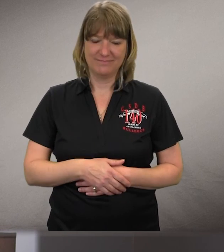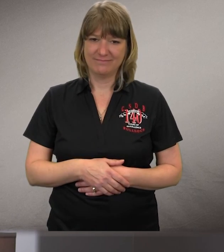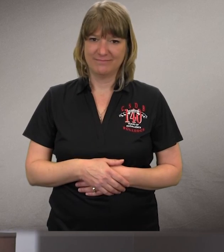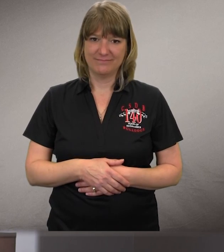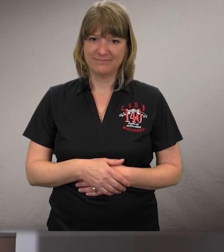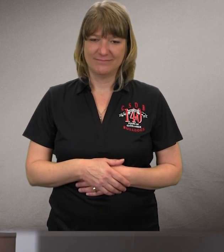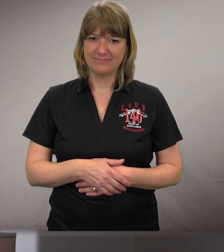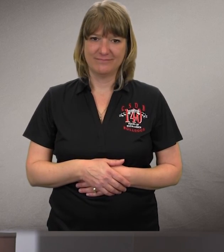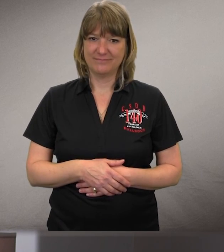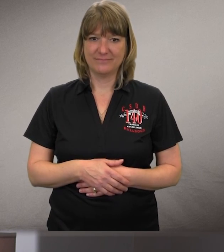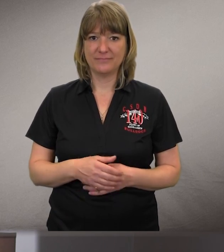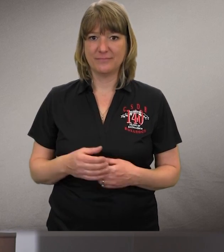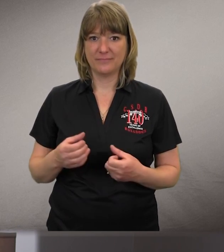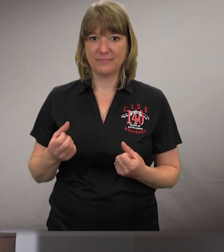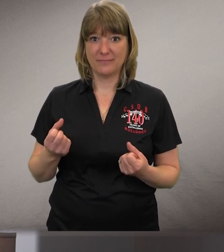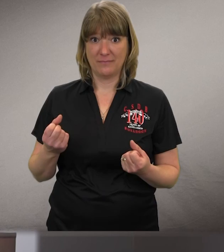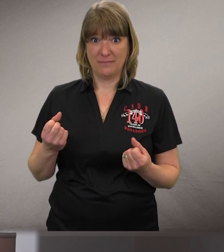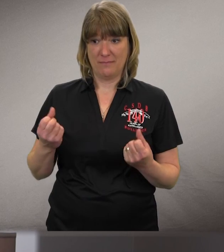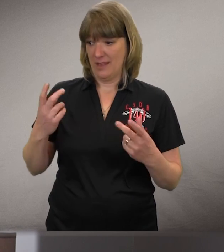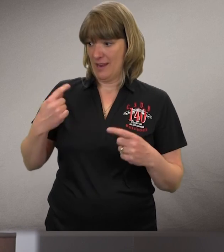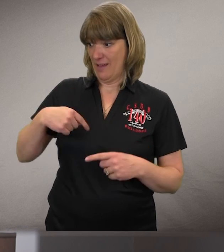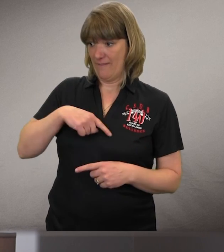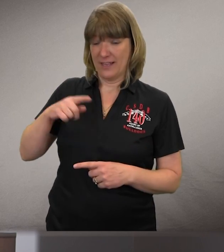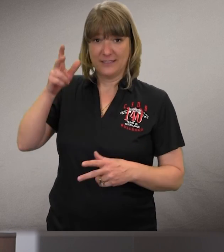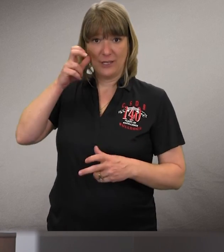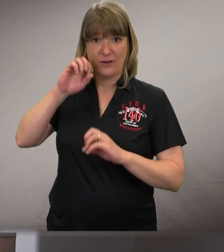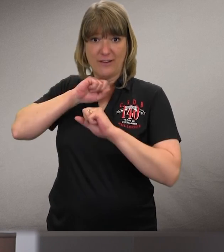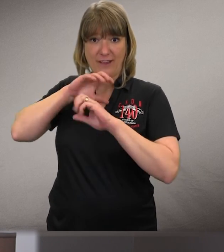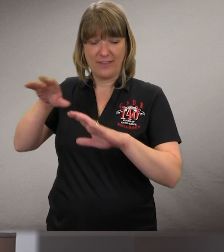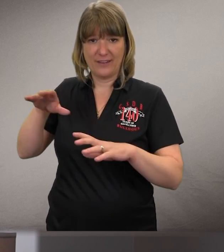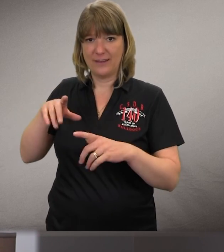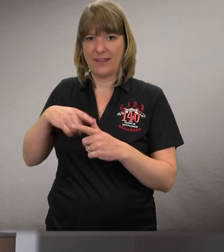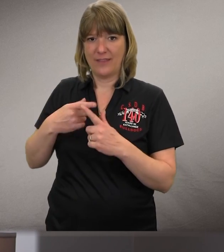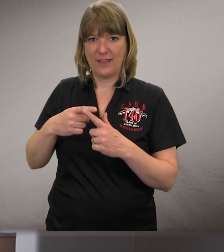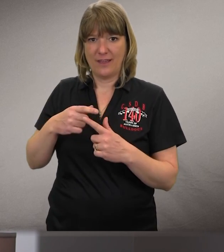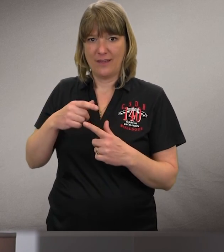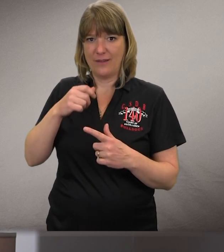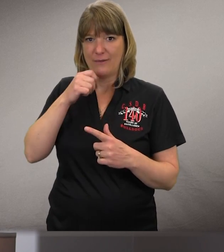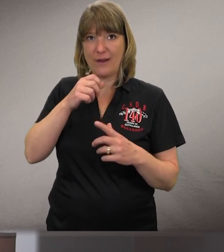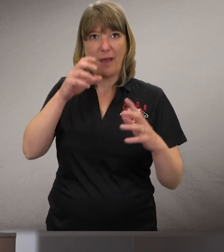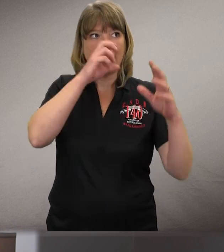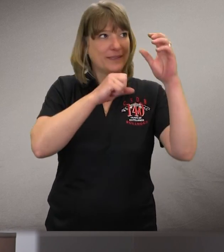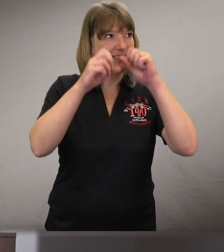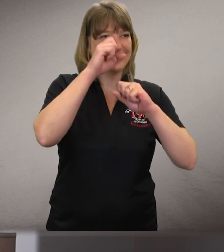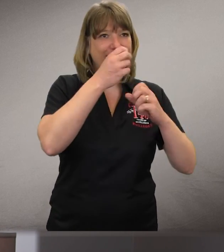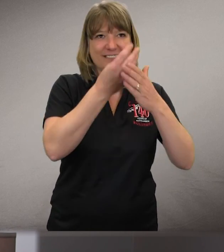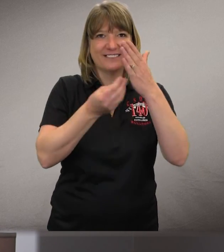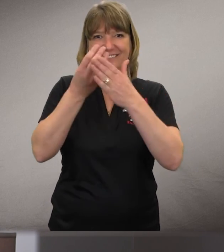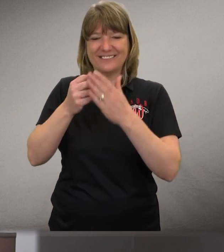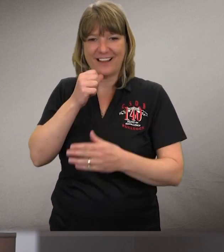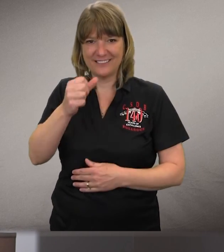A lot of us have never heard anything and we're not missing out on anything.